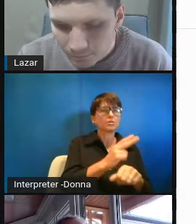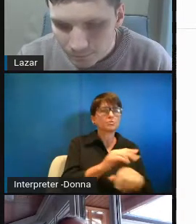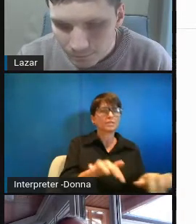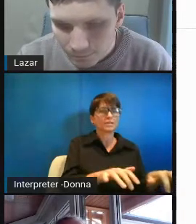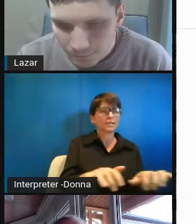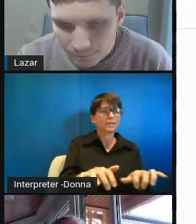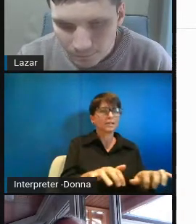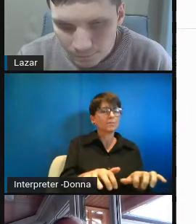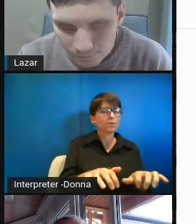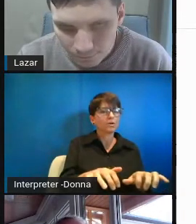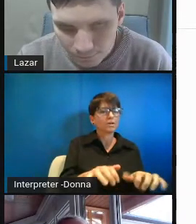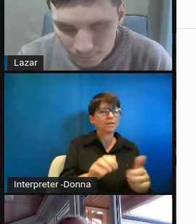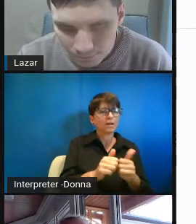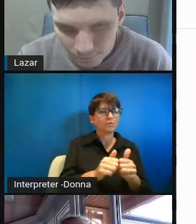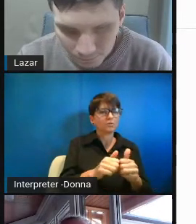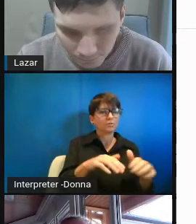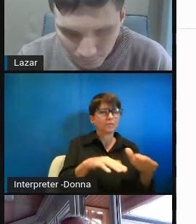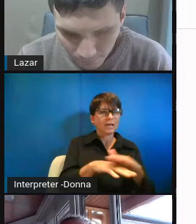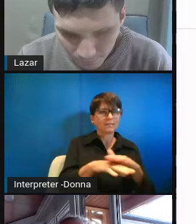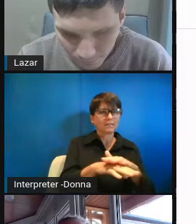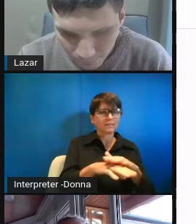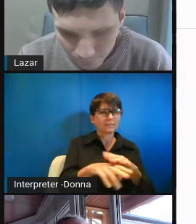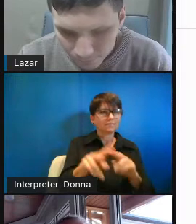we couldn't help you because we couldn't see